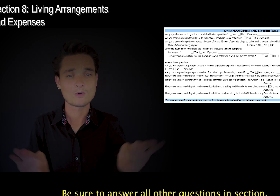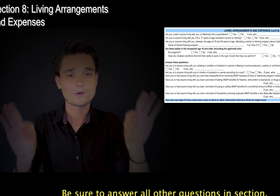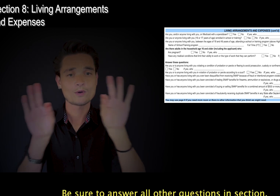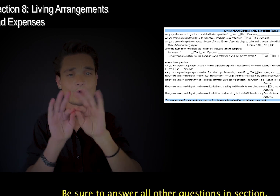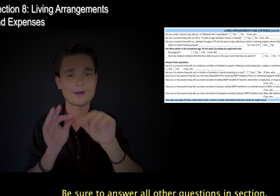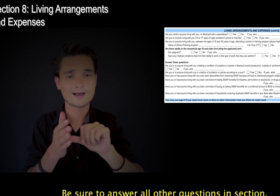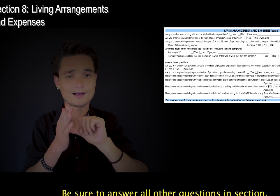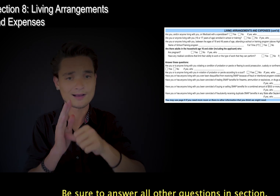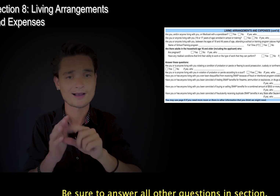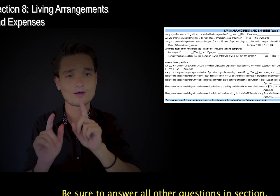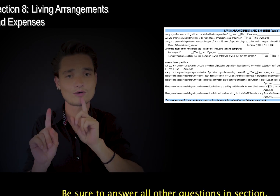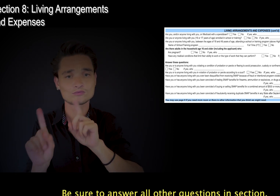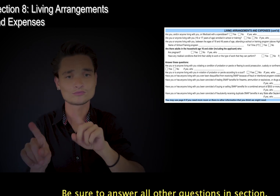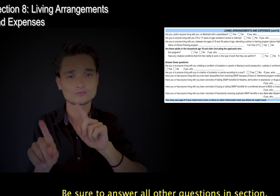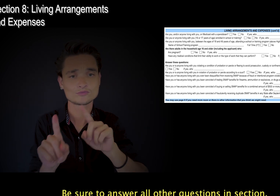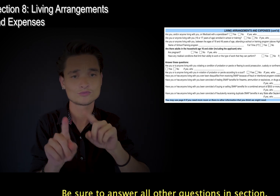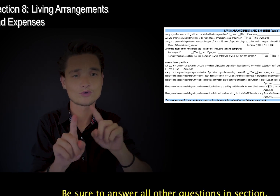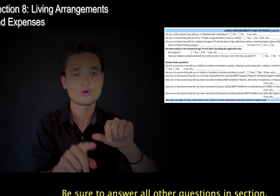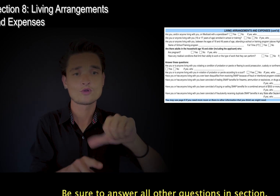Be sure to answer all other questions in section.